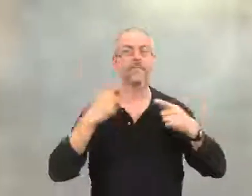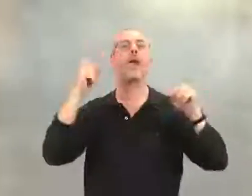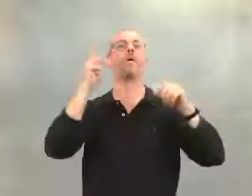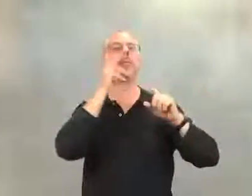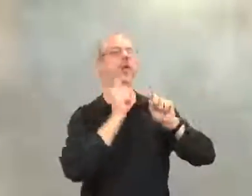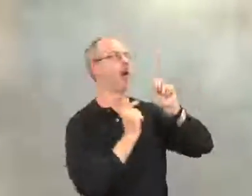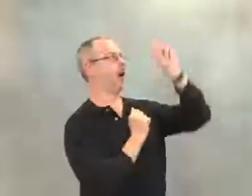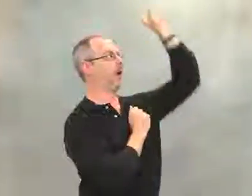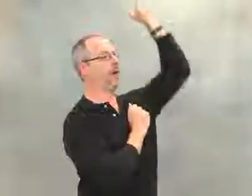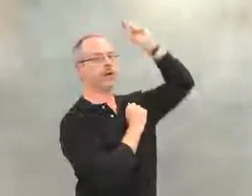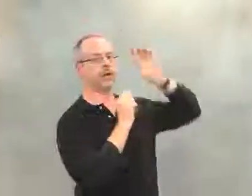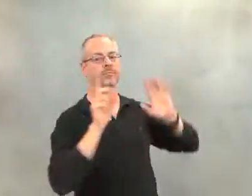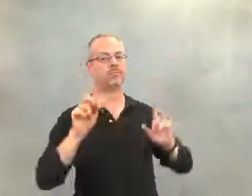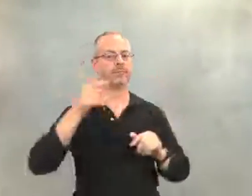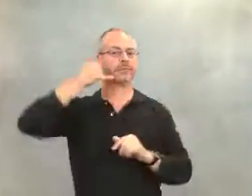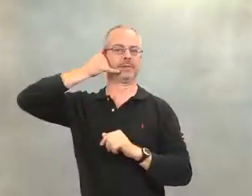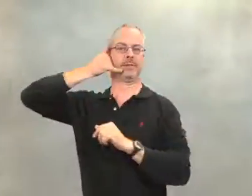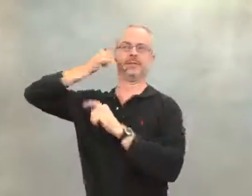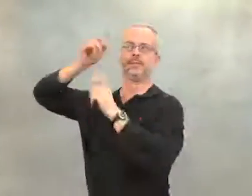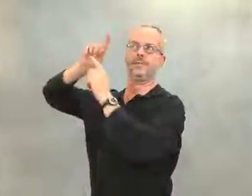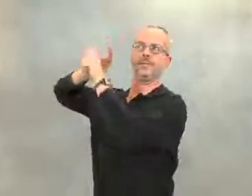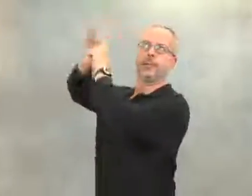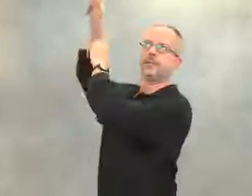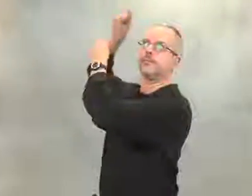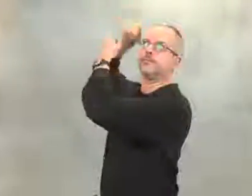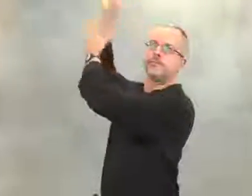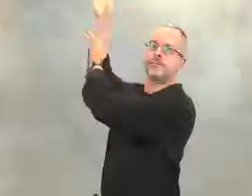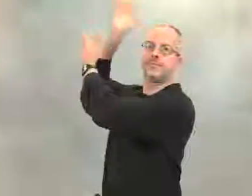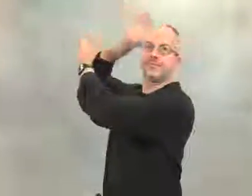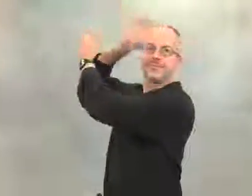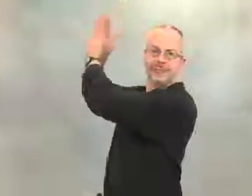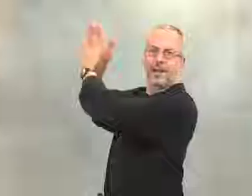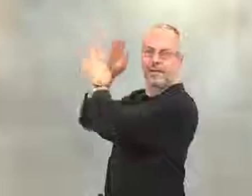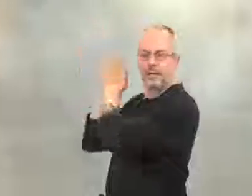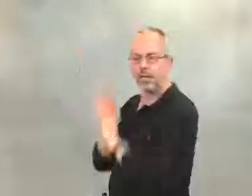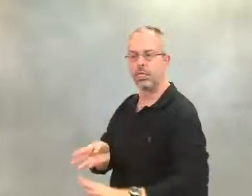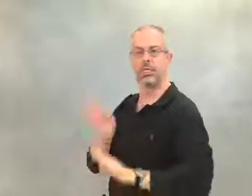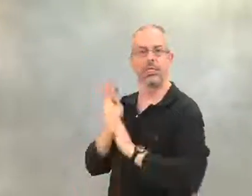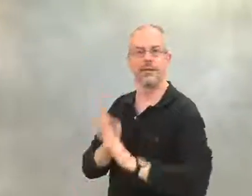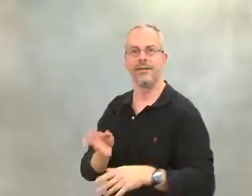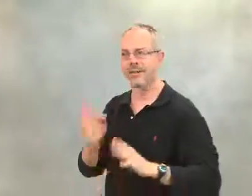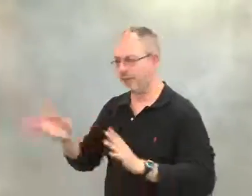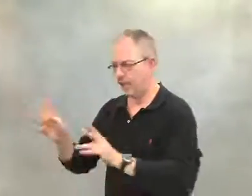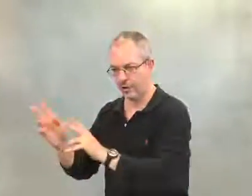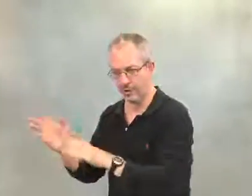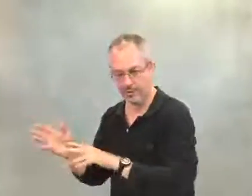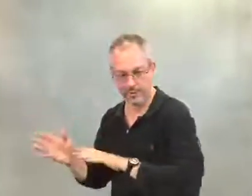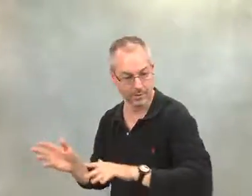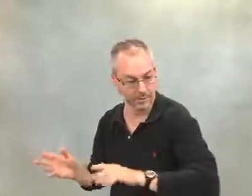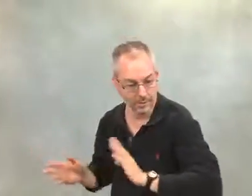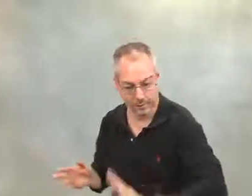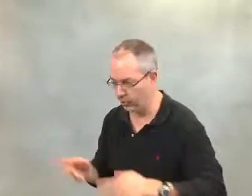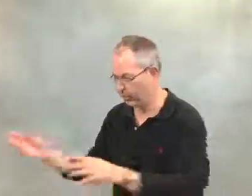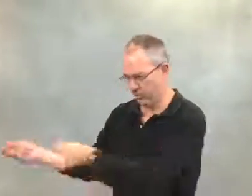Finally a woman up above called to have the ride shut down